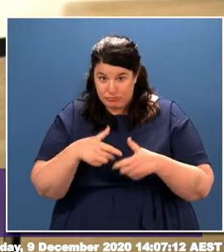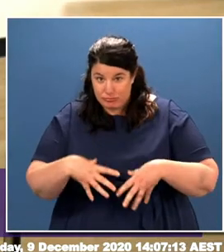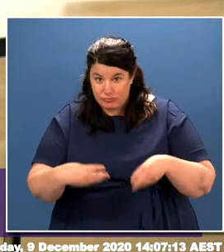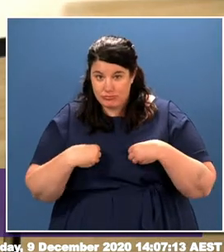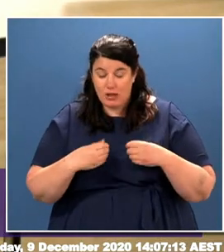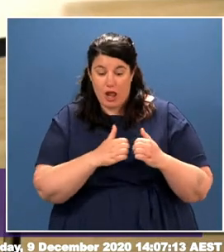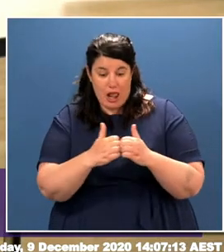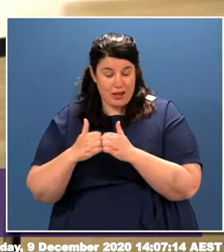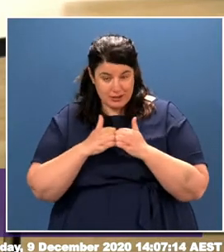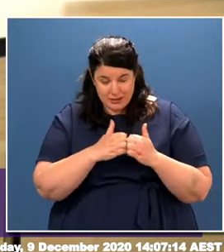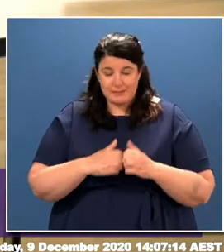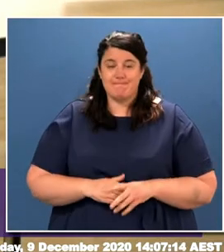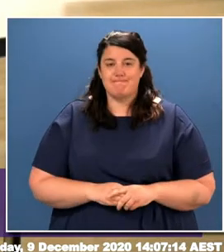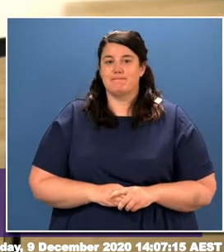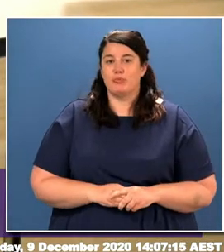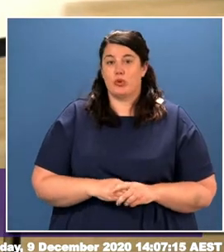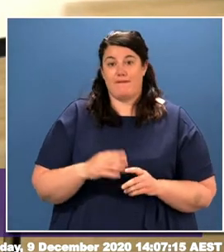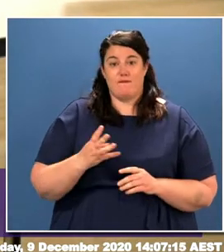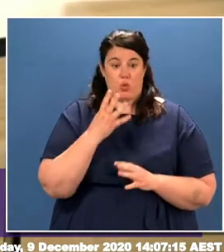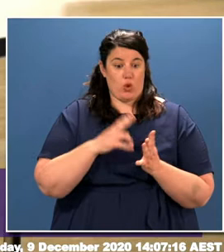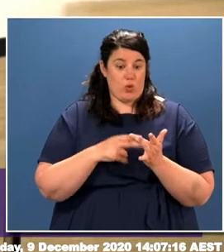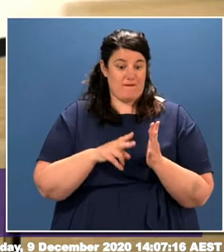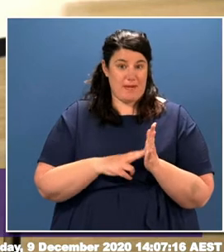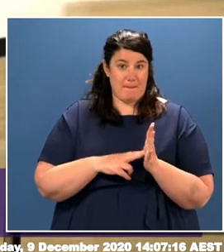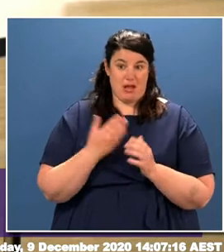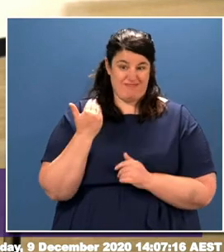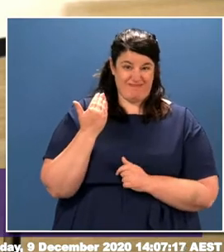Thank you. By the Alliance on 4 November 2020.